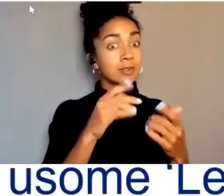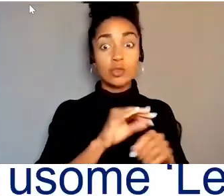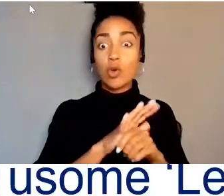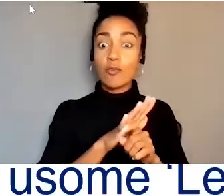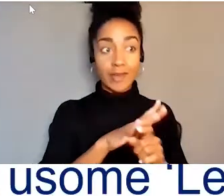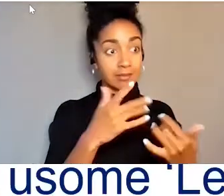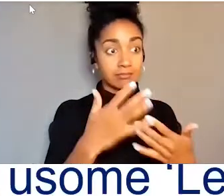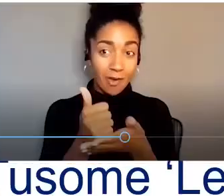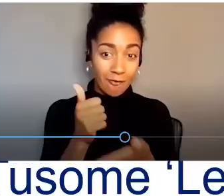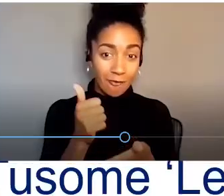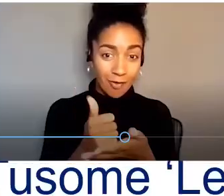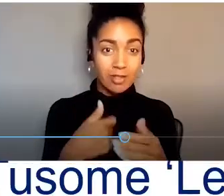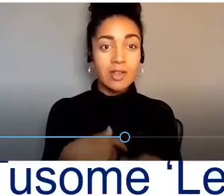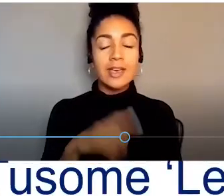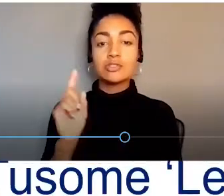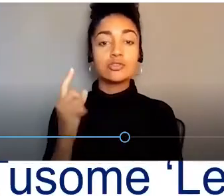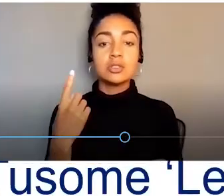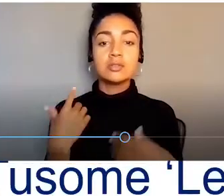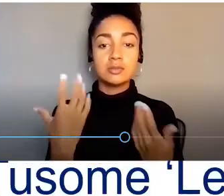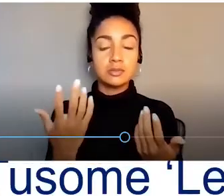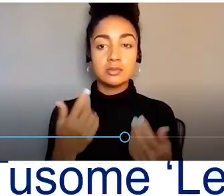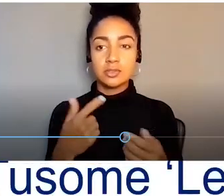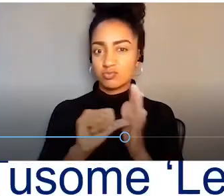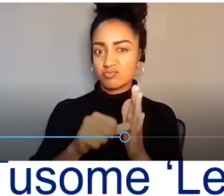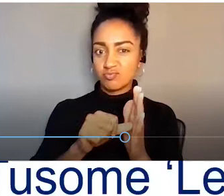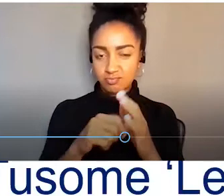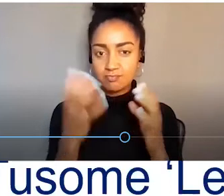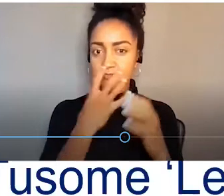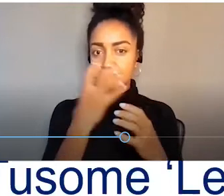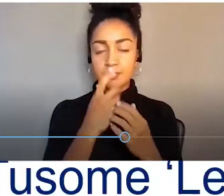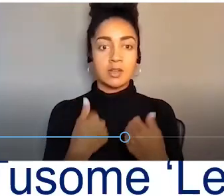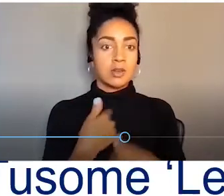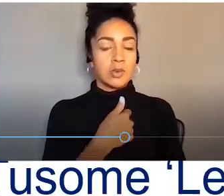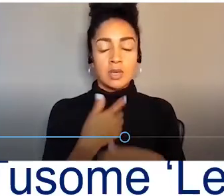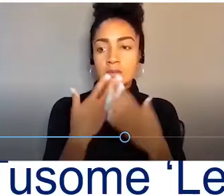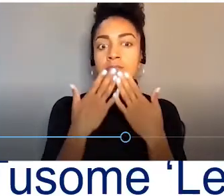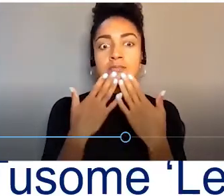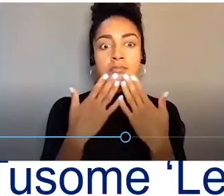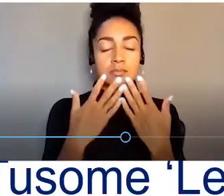Let's Read which is really clear pilot, which has been really well evaluated.